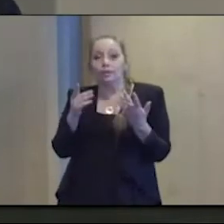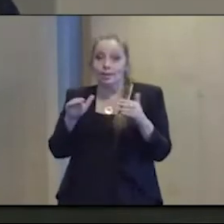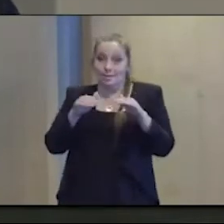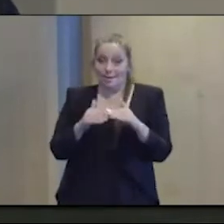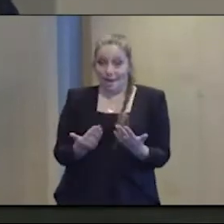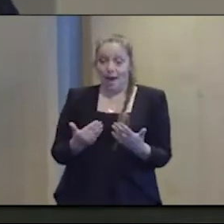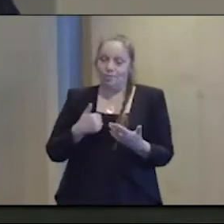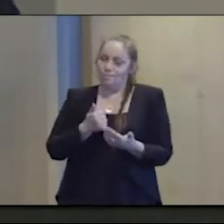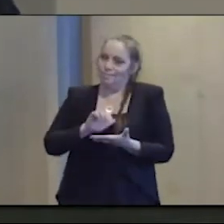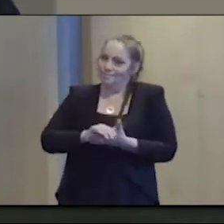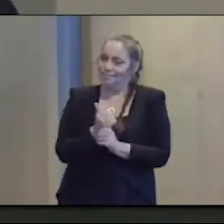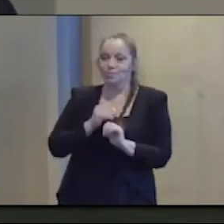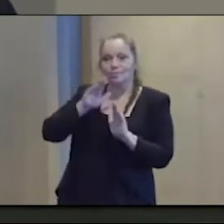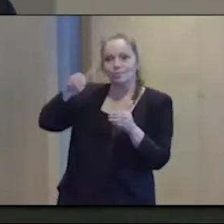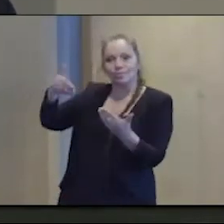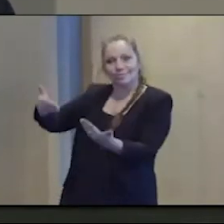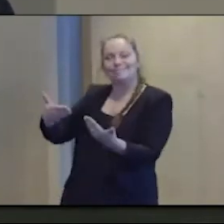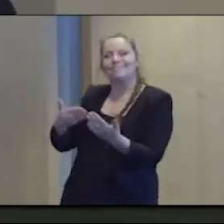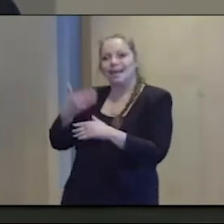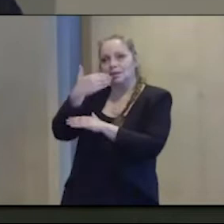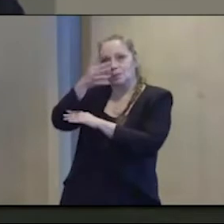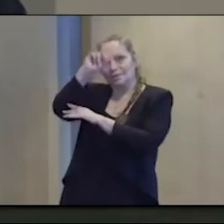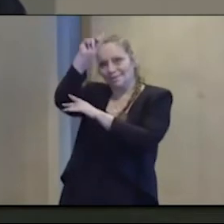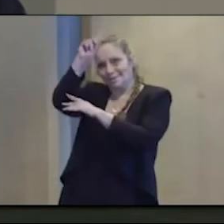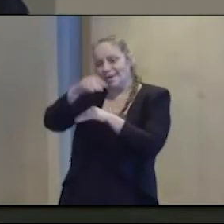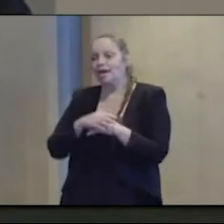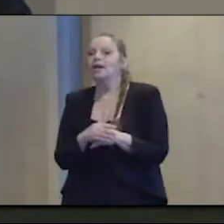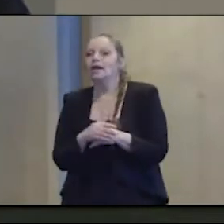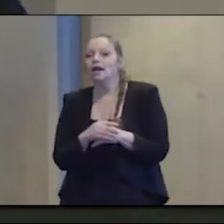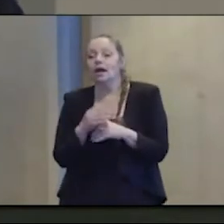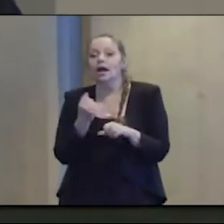gives me great pleasure to introduce our guest speaker for today. Dr Jill Cainey is a climate